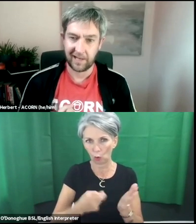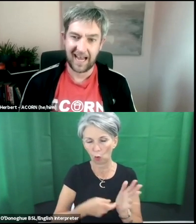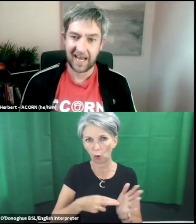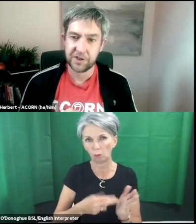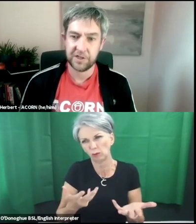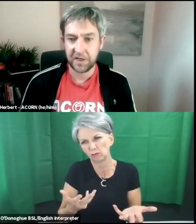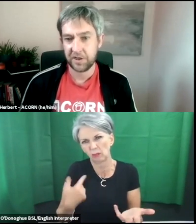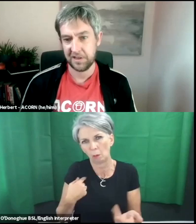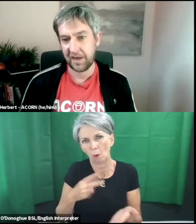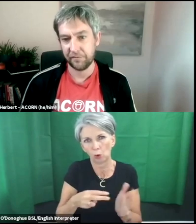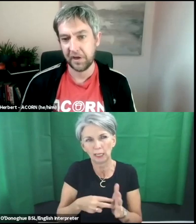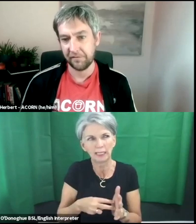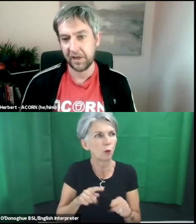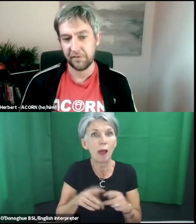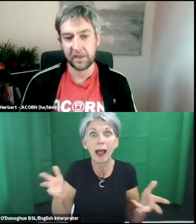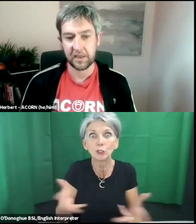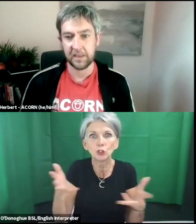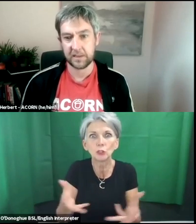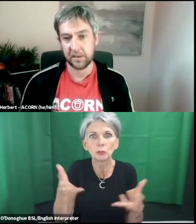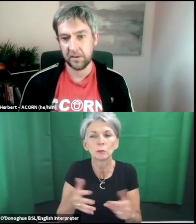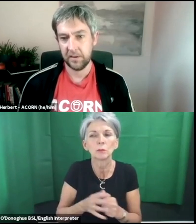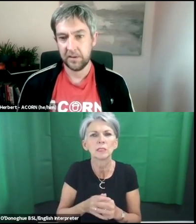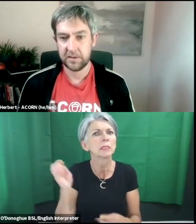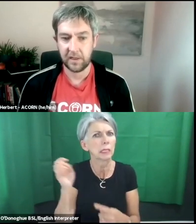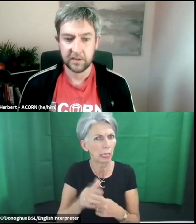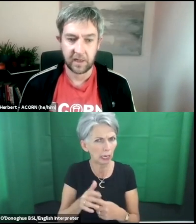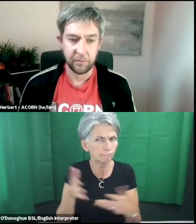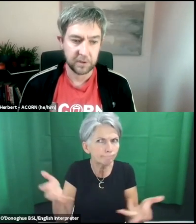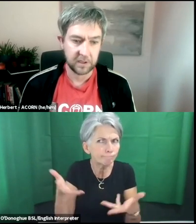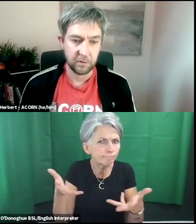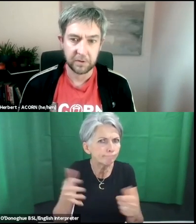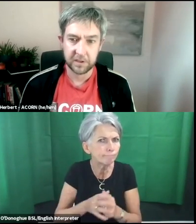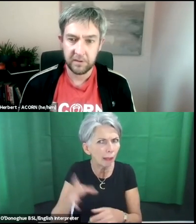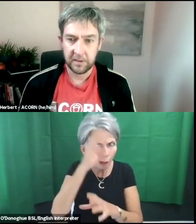And that agitation is really, really, really key to what we do.